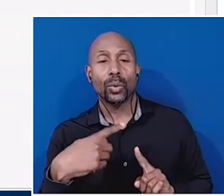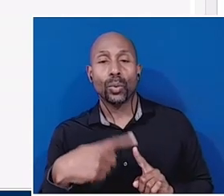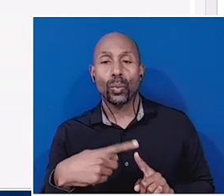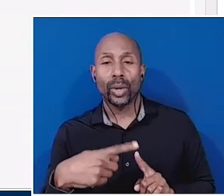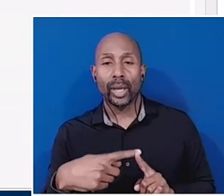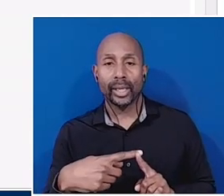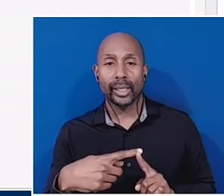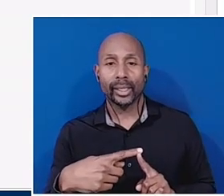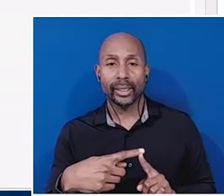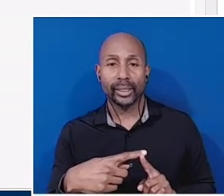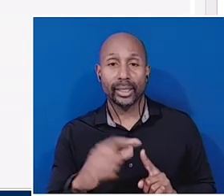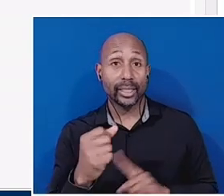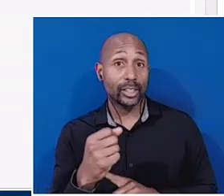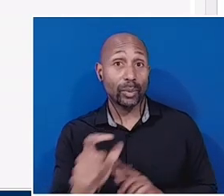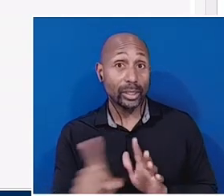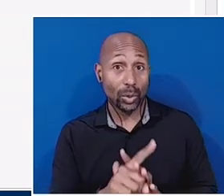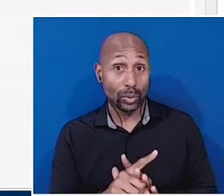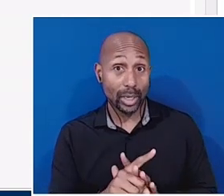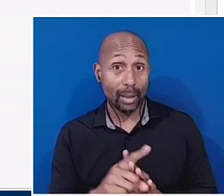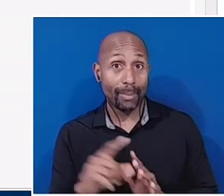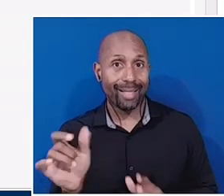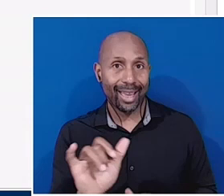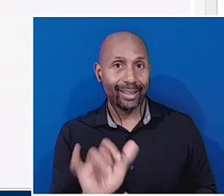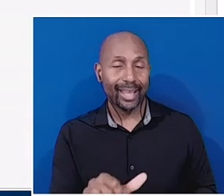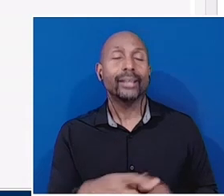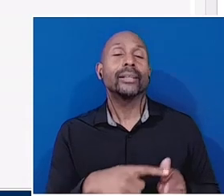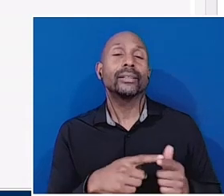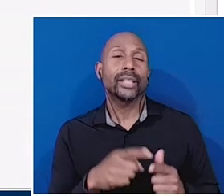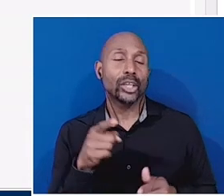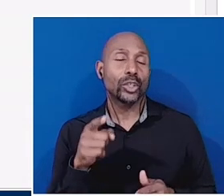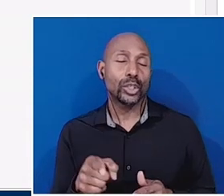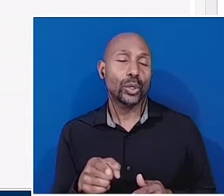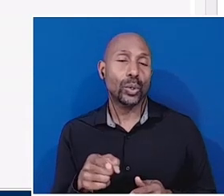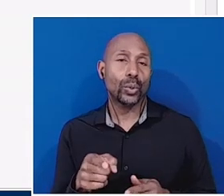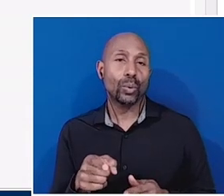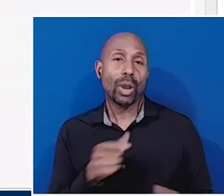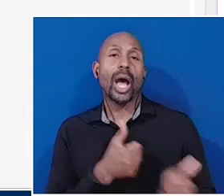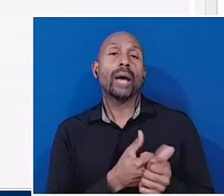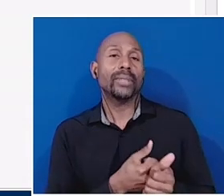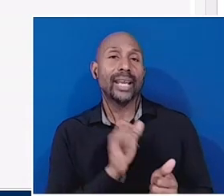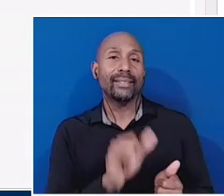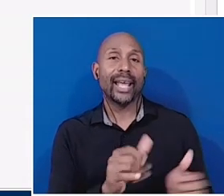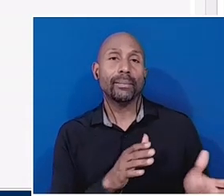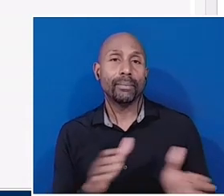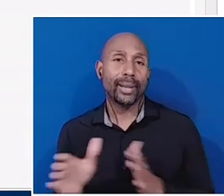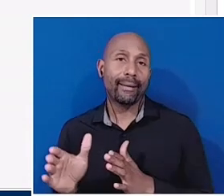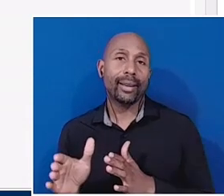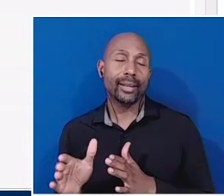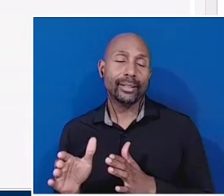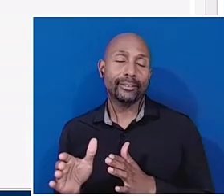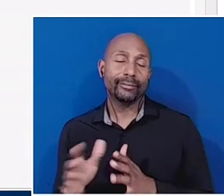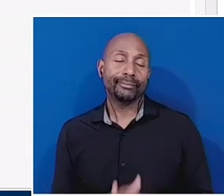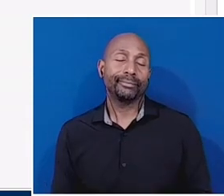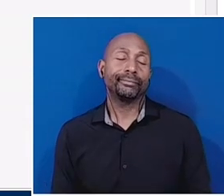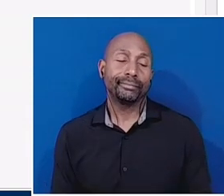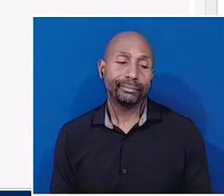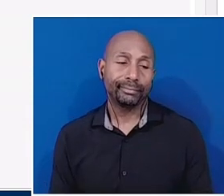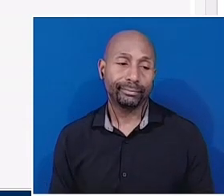situations occur, then you would make any updates to the information that we are